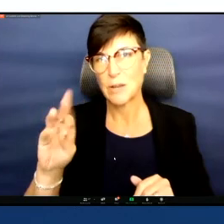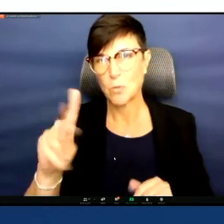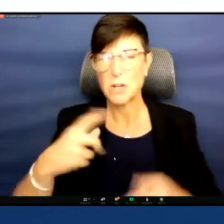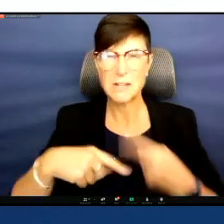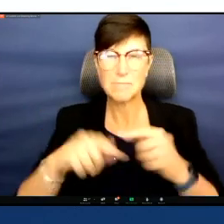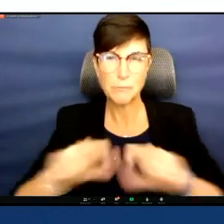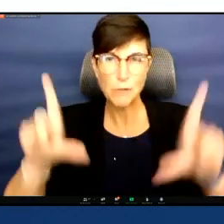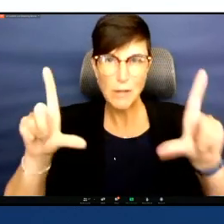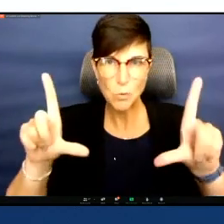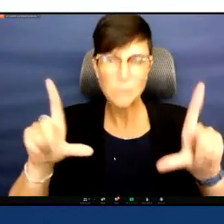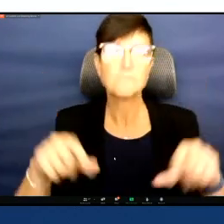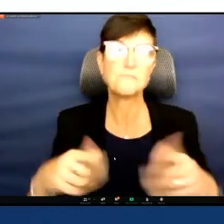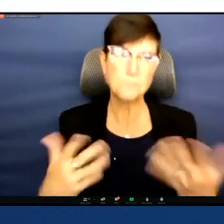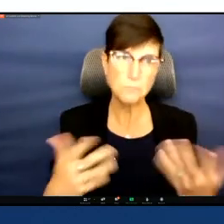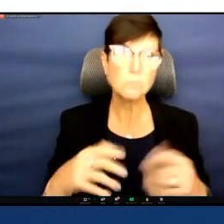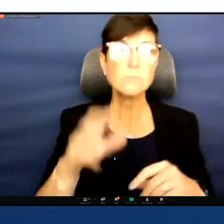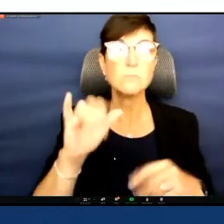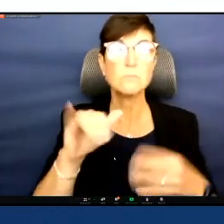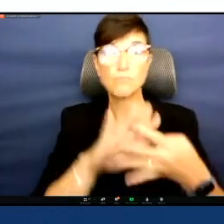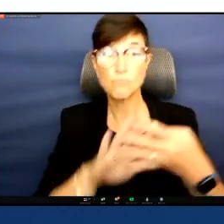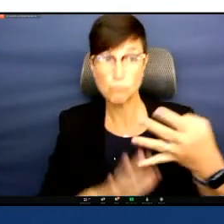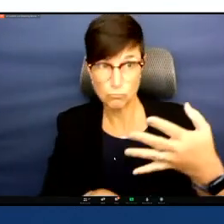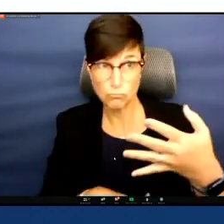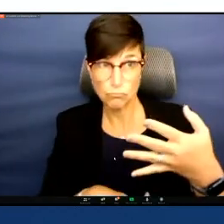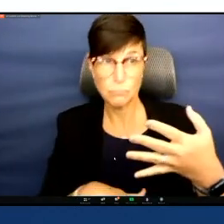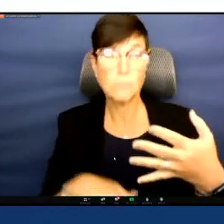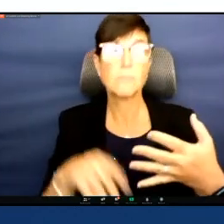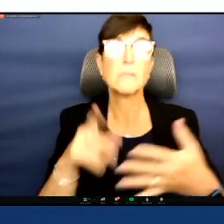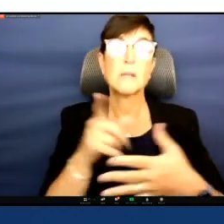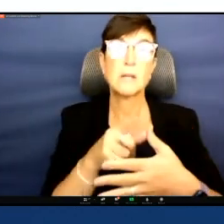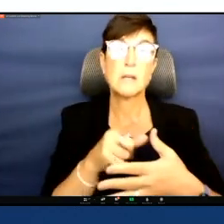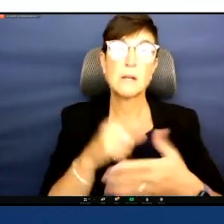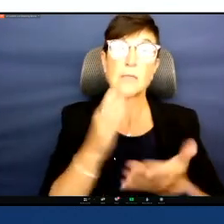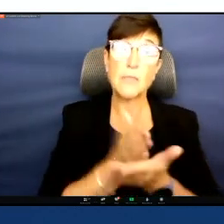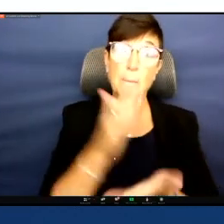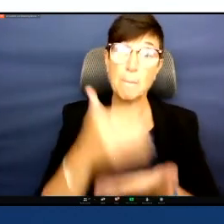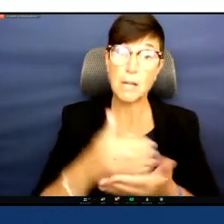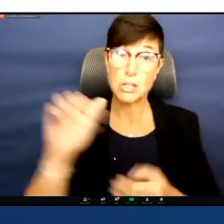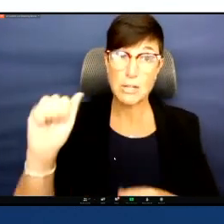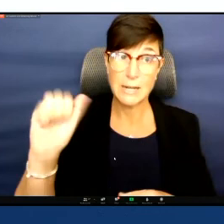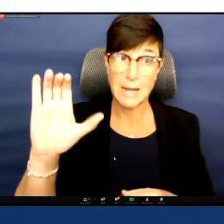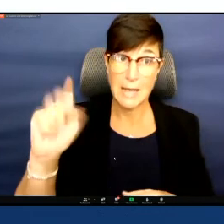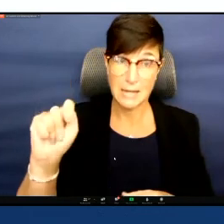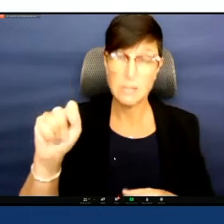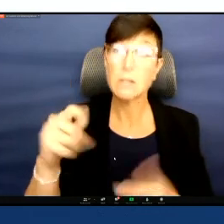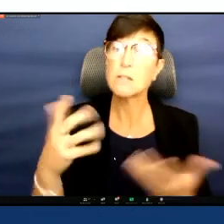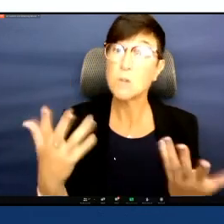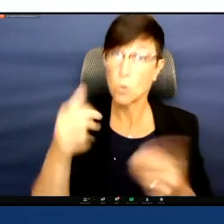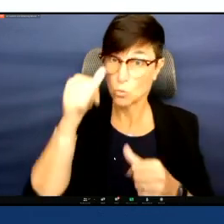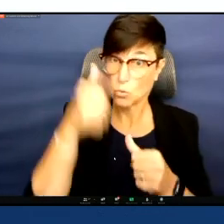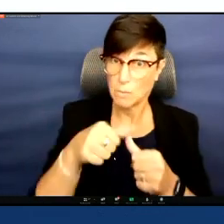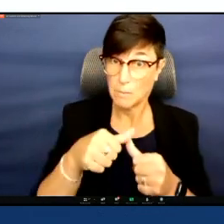all county budgets are supposed to be structured and approved. When I said earlier that the budget provides the legal authority to spend money and limits